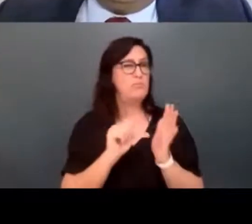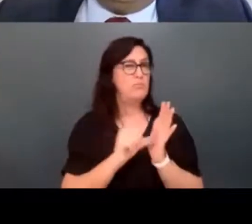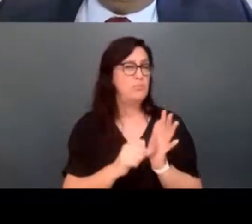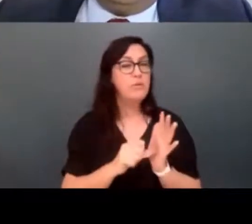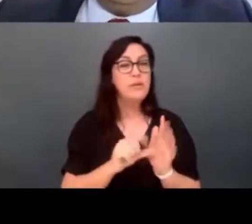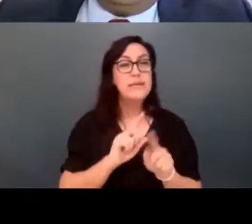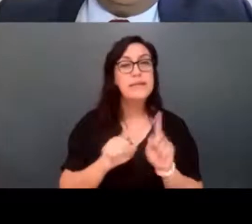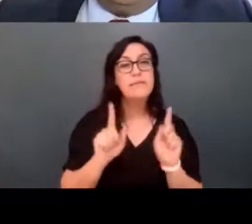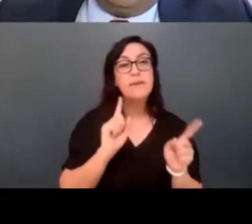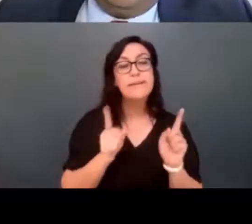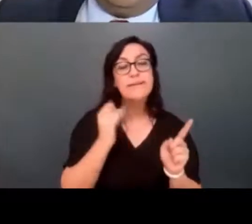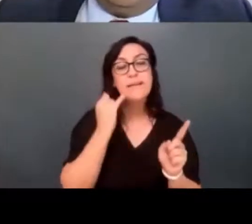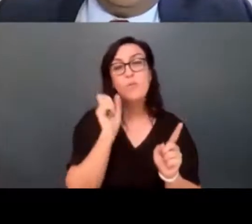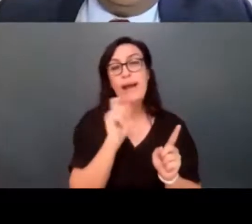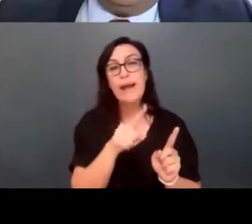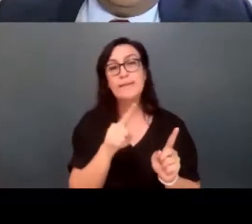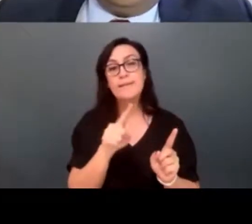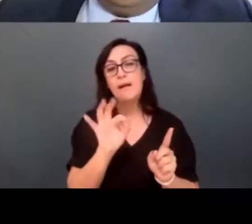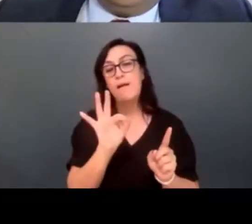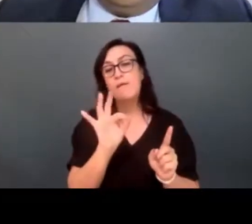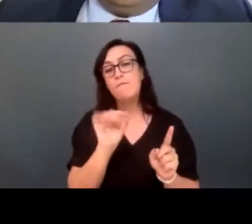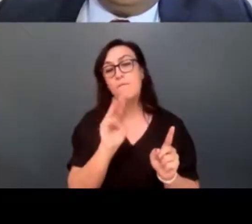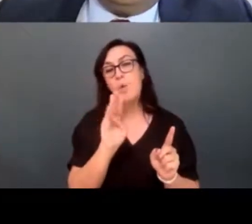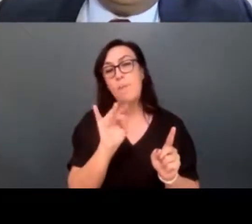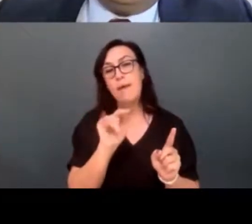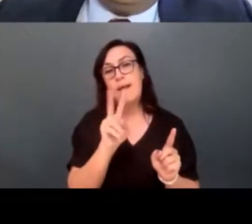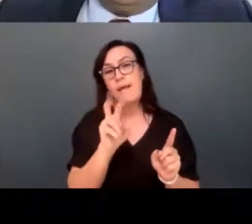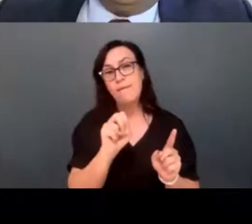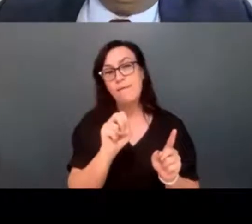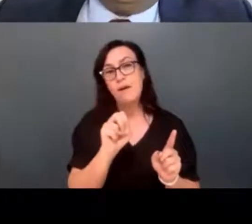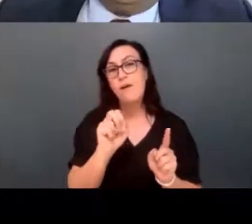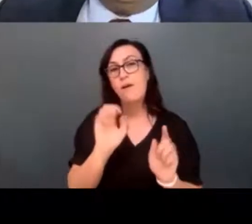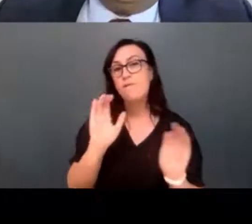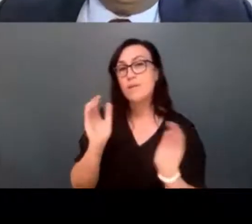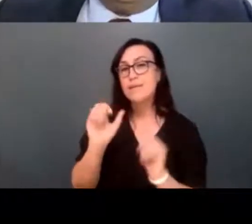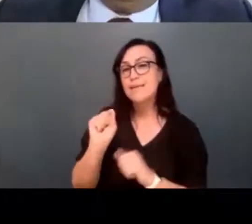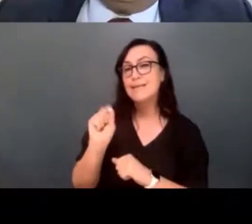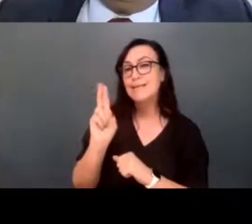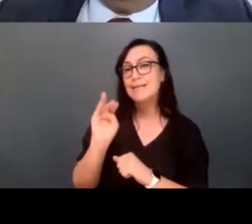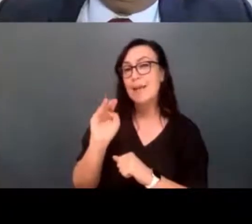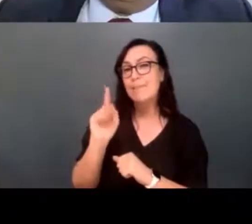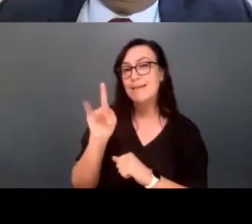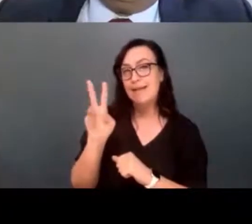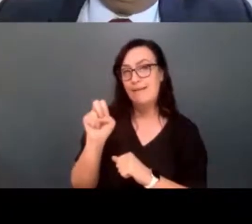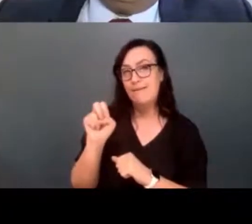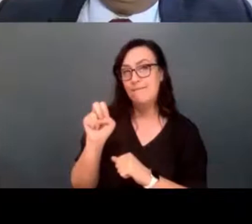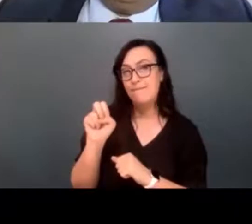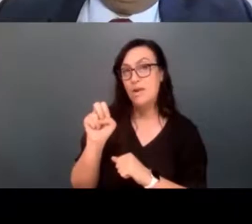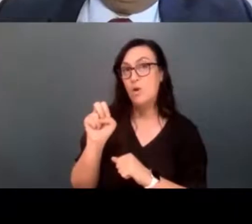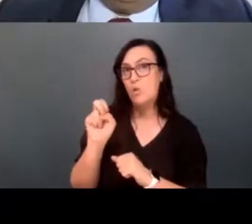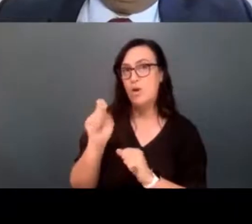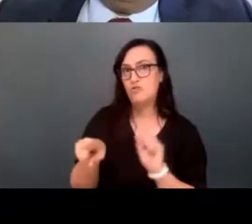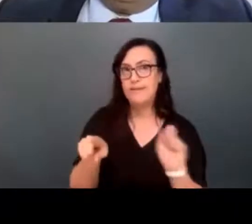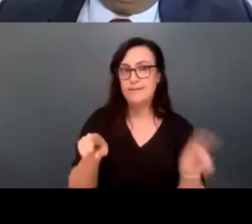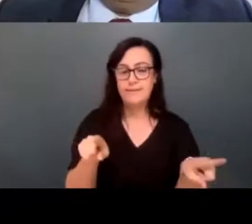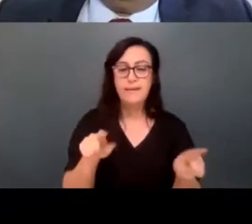a formative evaluation question versus a summative evaluation question. And how you look at the data and how you evaluate